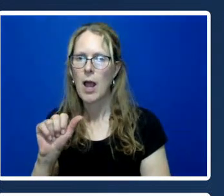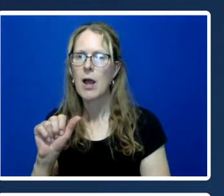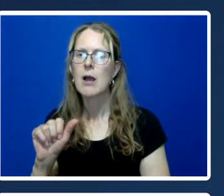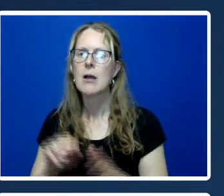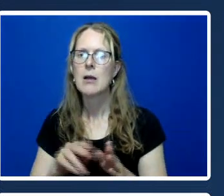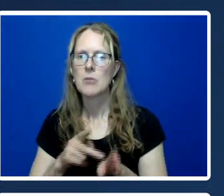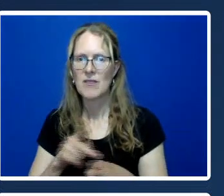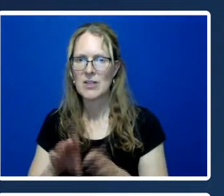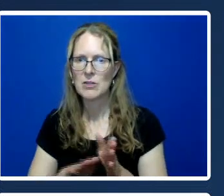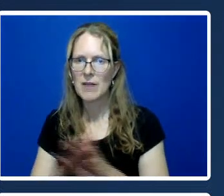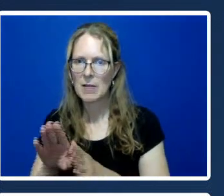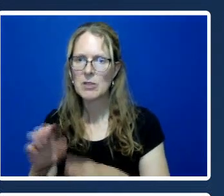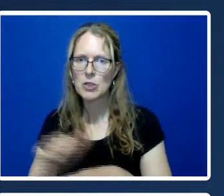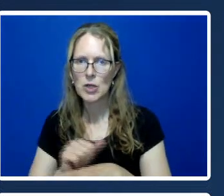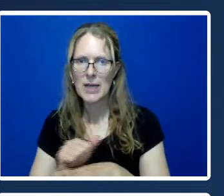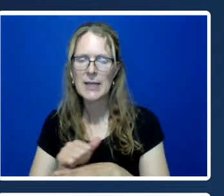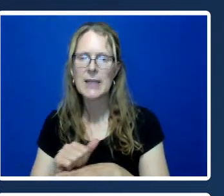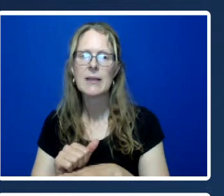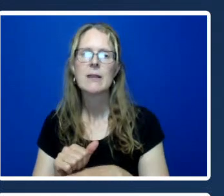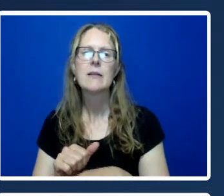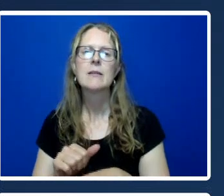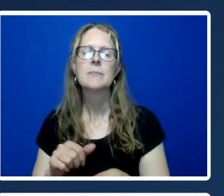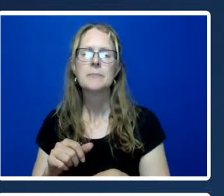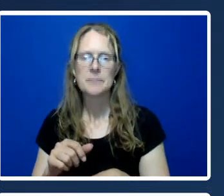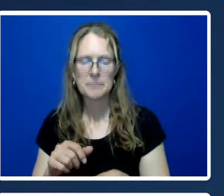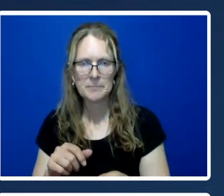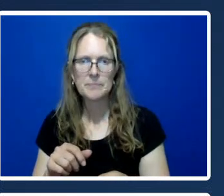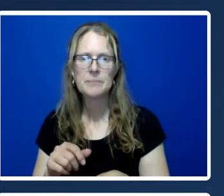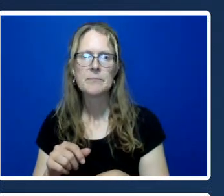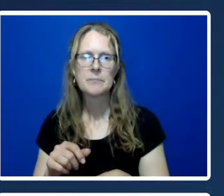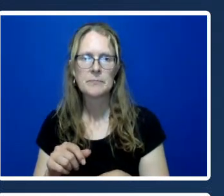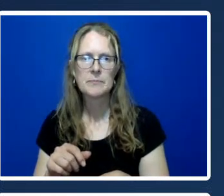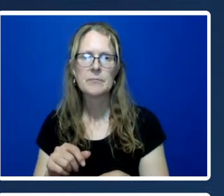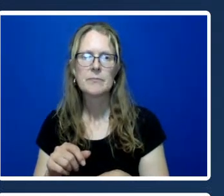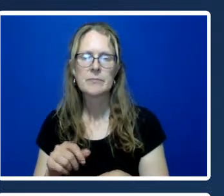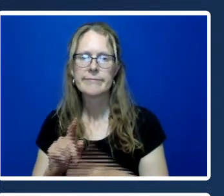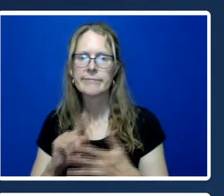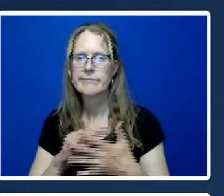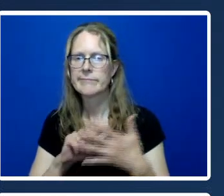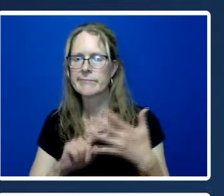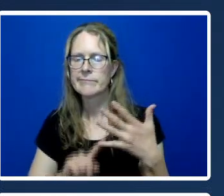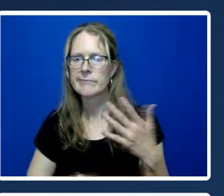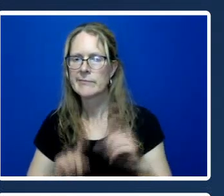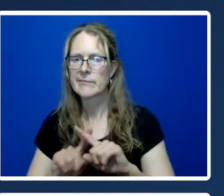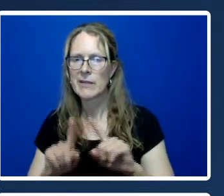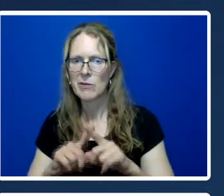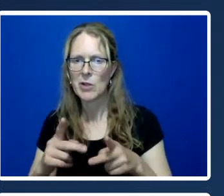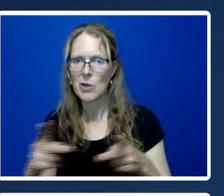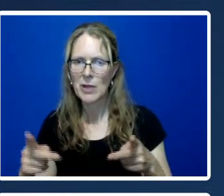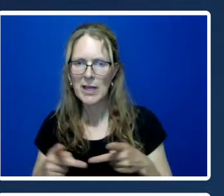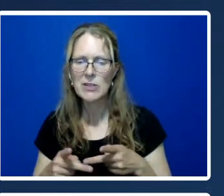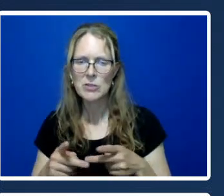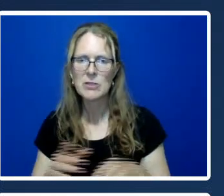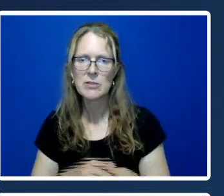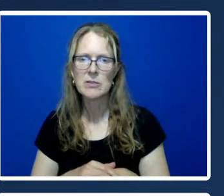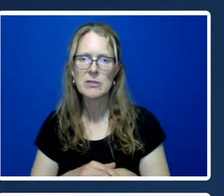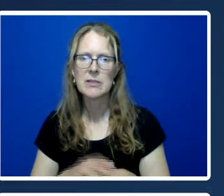beyond in Kentucky, East Jordan, Michigan; Nampa, Idaho and Eagle Butte, South Dakota.